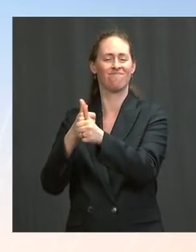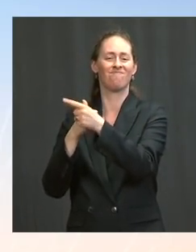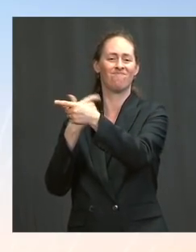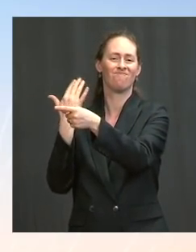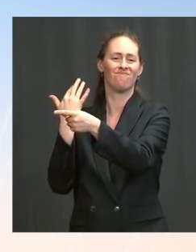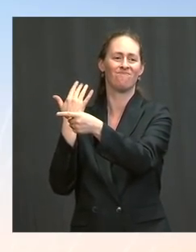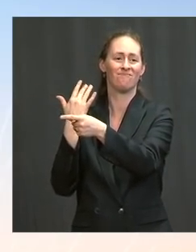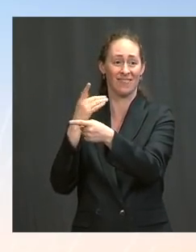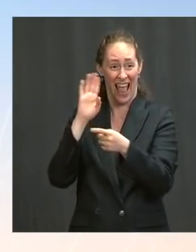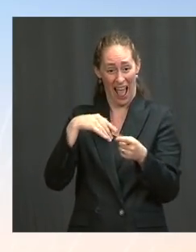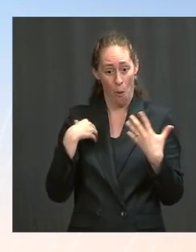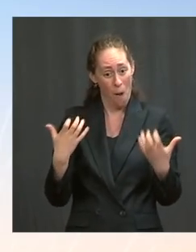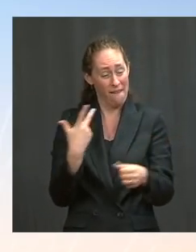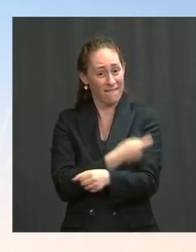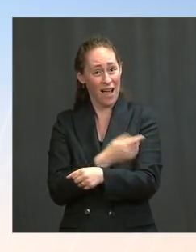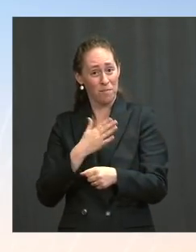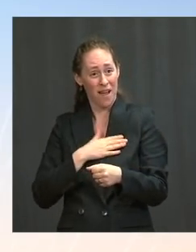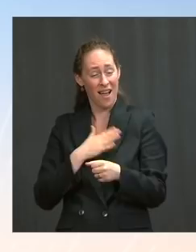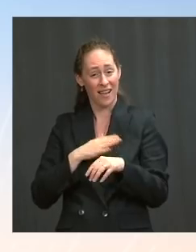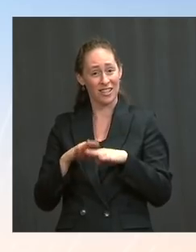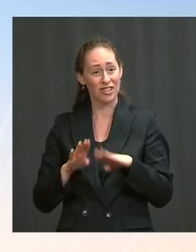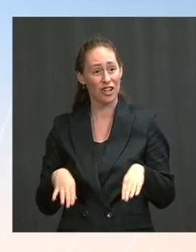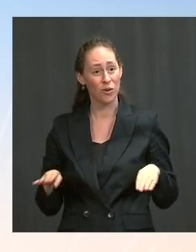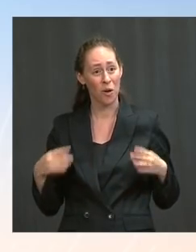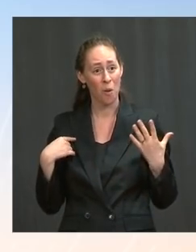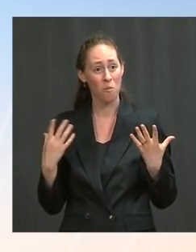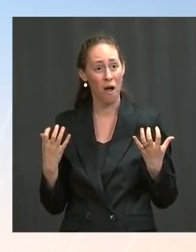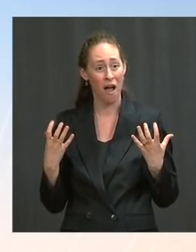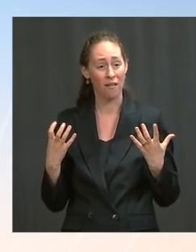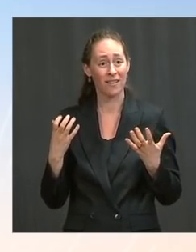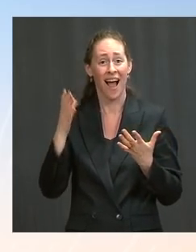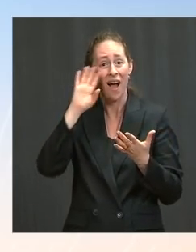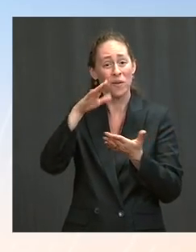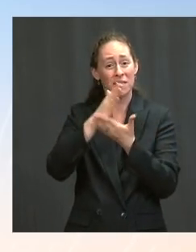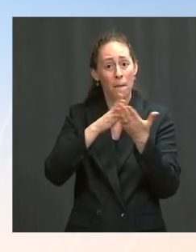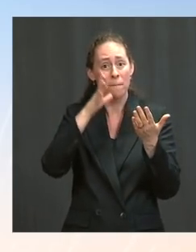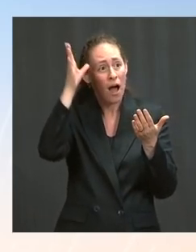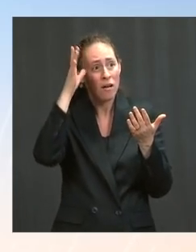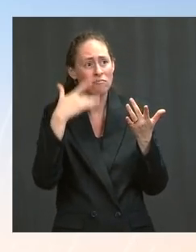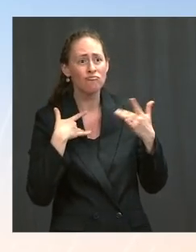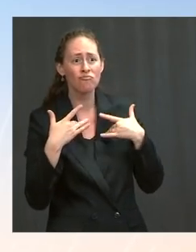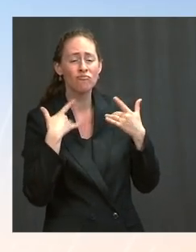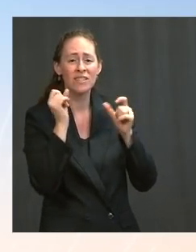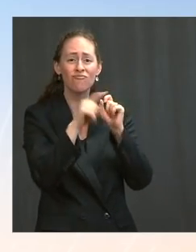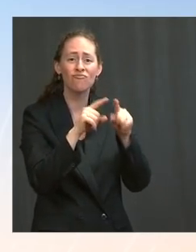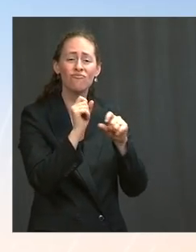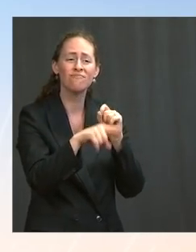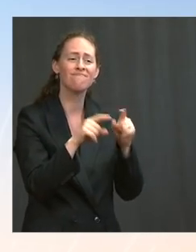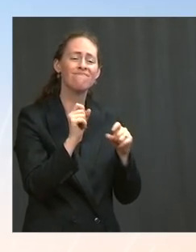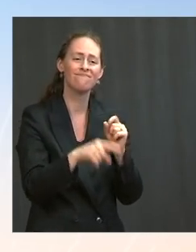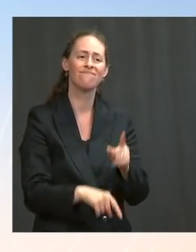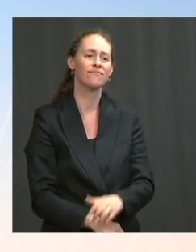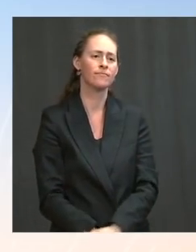Some also will still have many questions, as we have seen as the vaccine has become available for kids who are 12 and older.